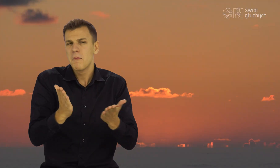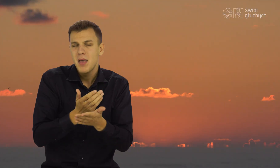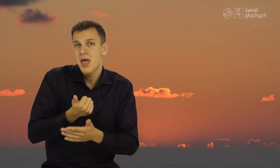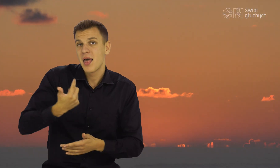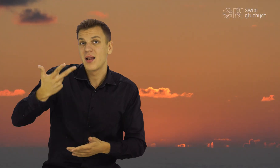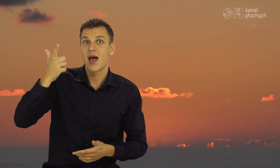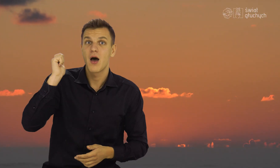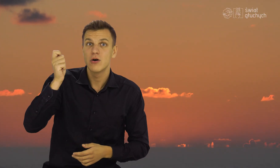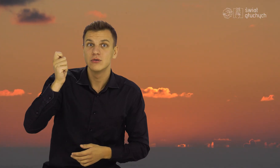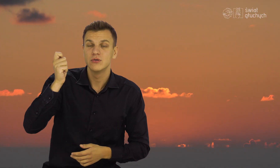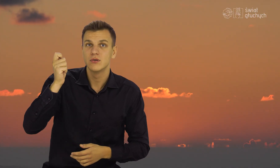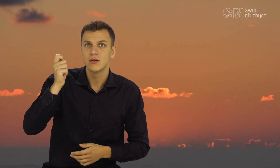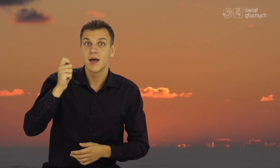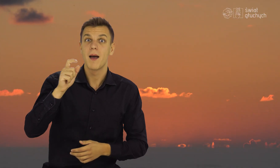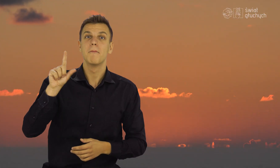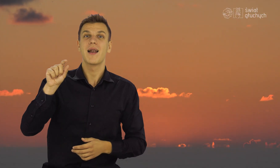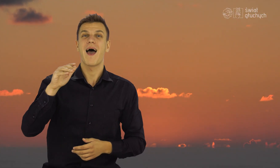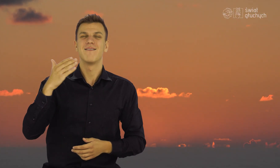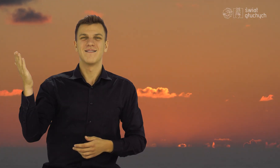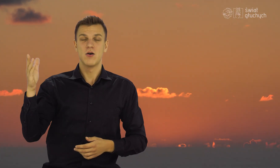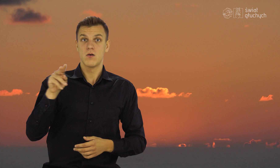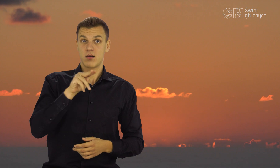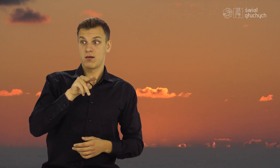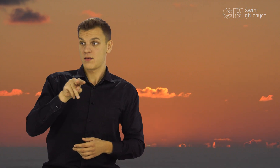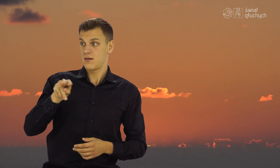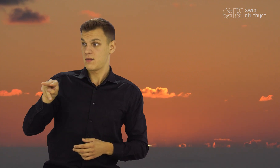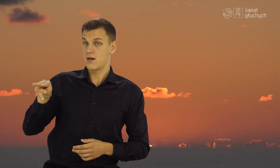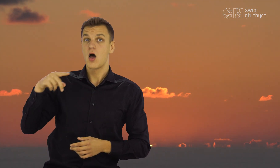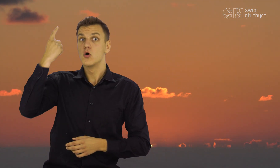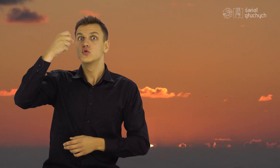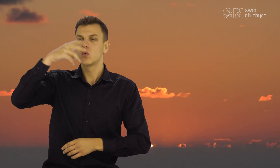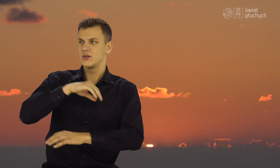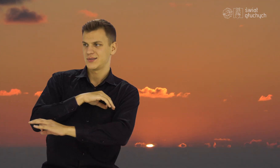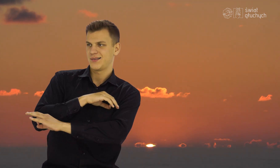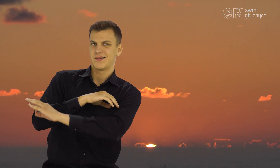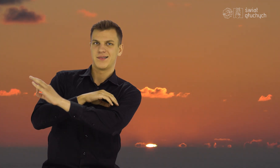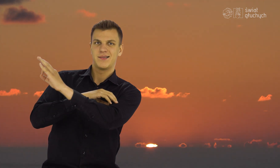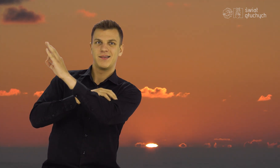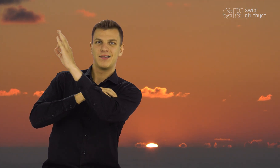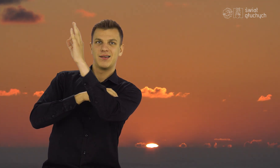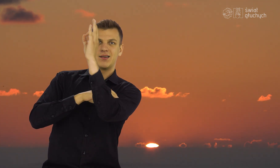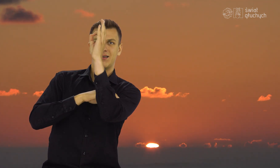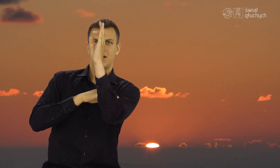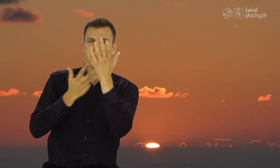And a few hours later, as you you look to your right, that's where the sunrise will be.